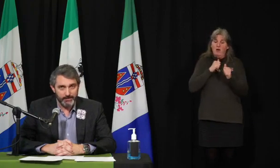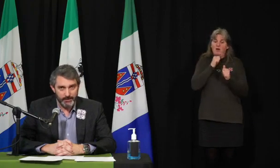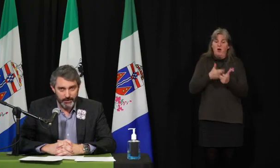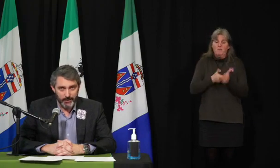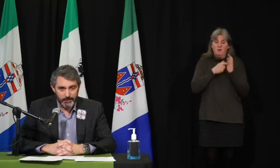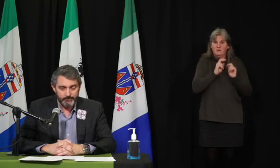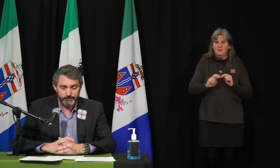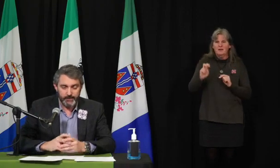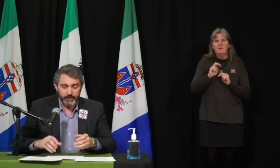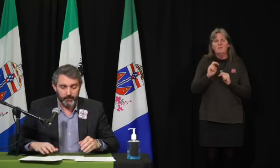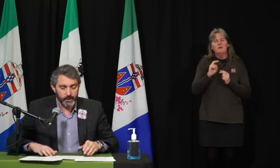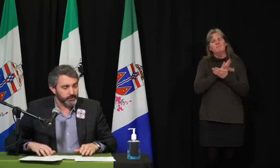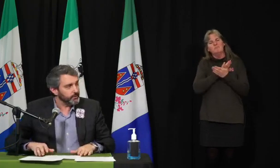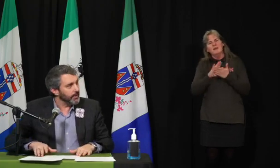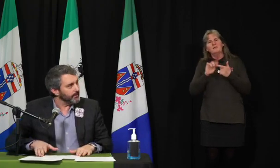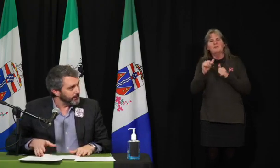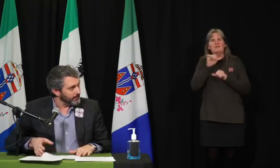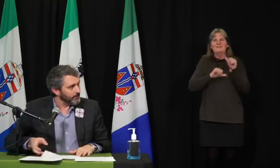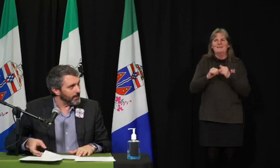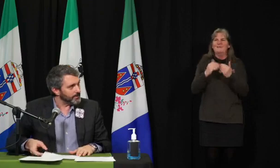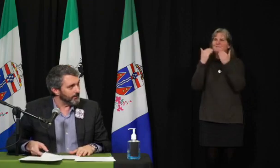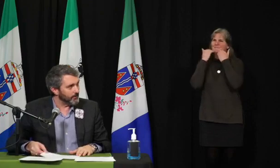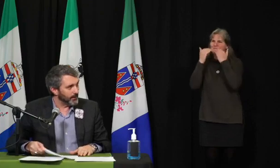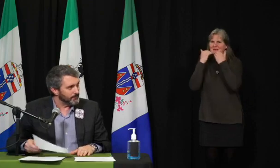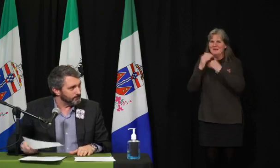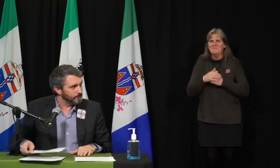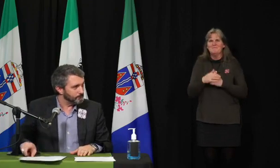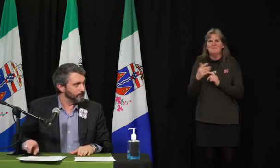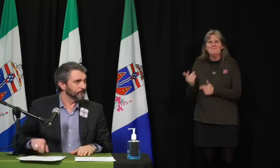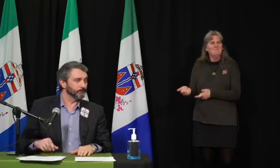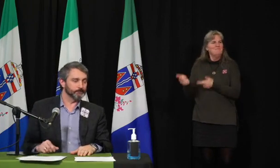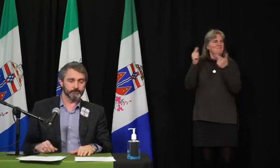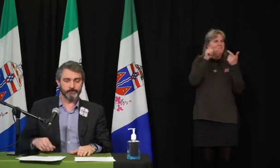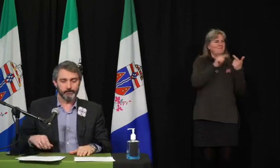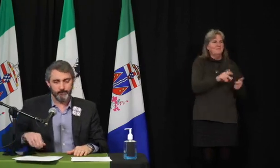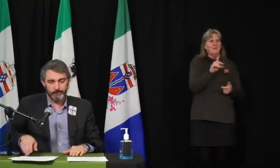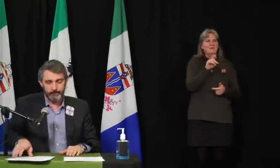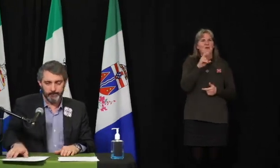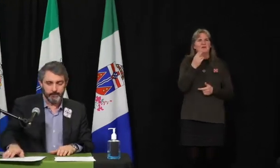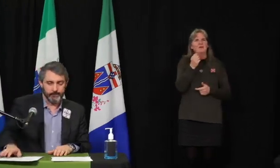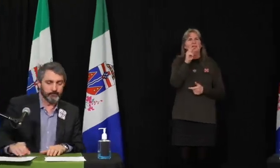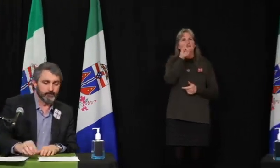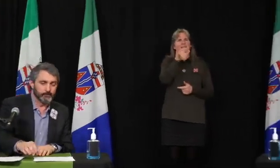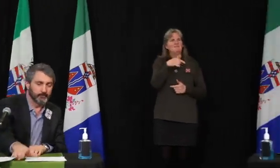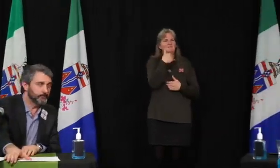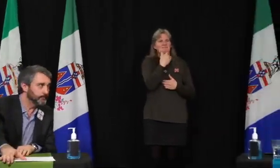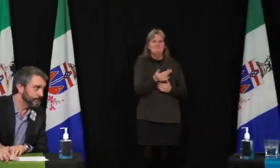Thank you very much and I will pass it off to Brendan. Thank you, premier.